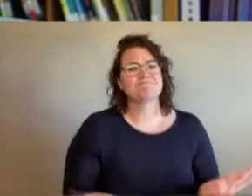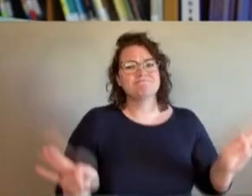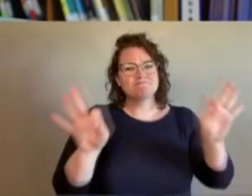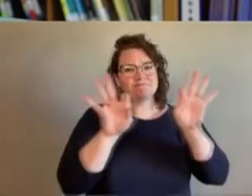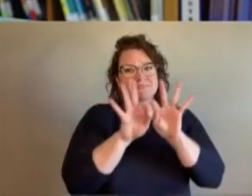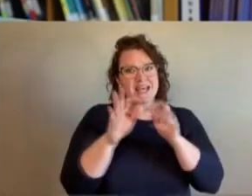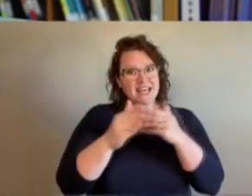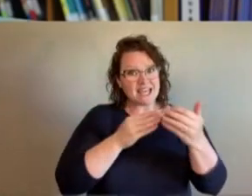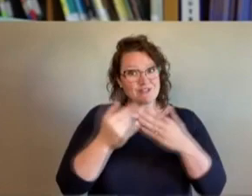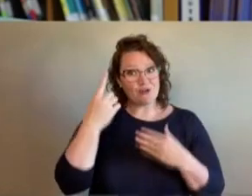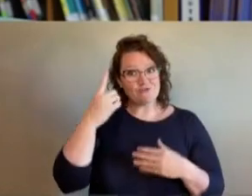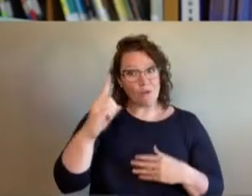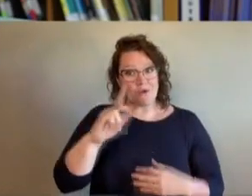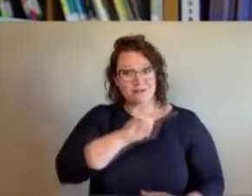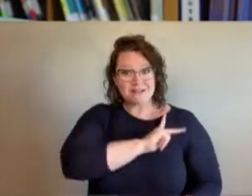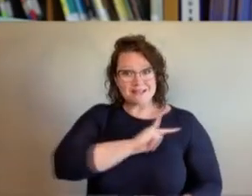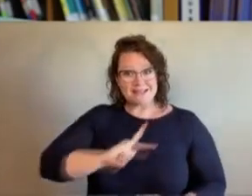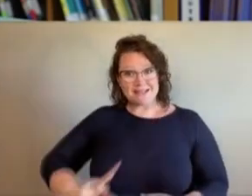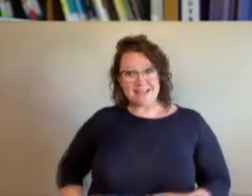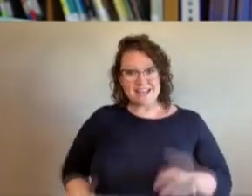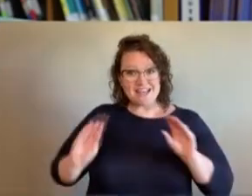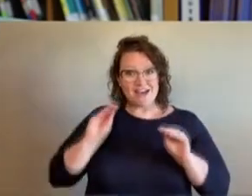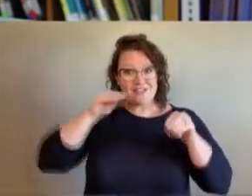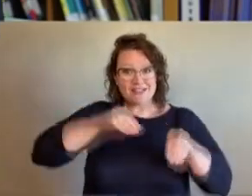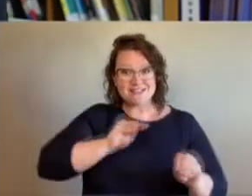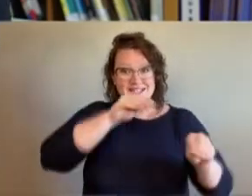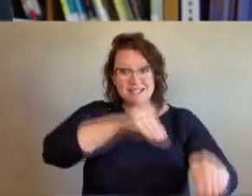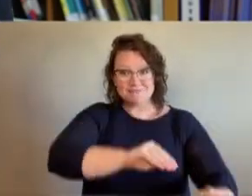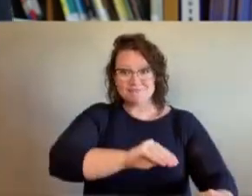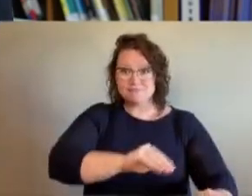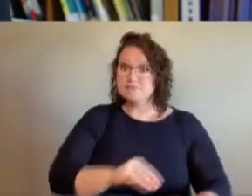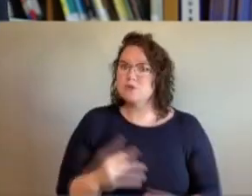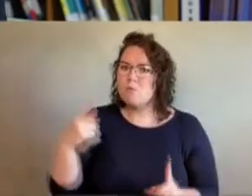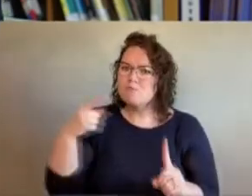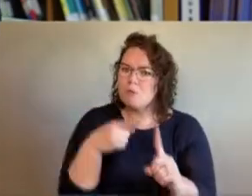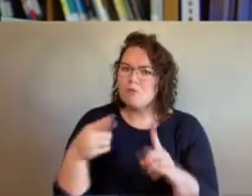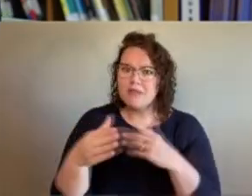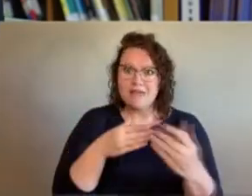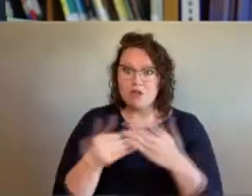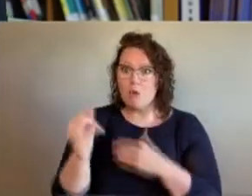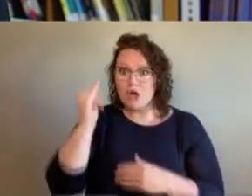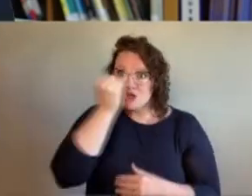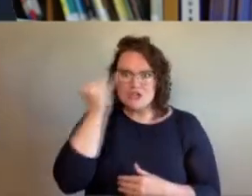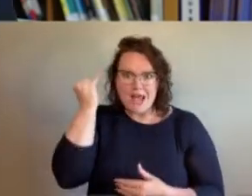close to what money can't buy. The love and support of family is key, even to a boy who is